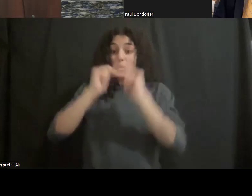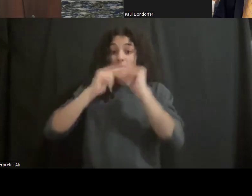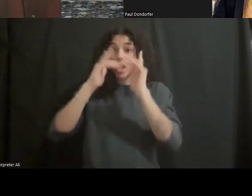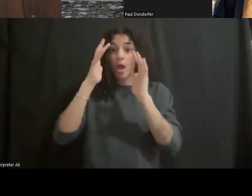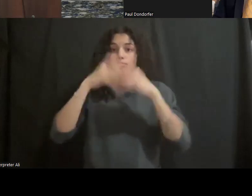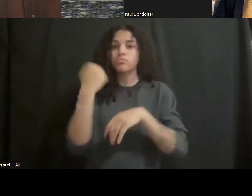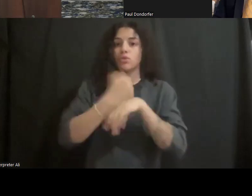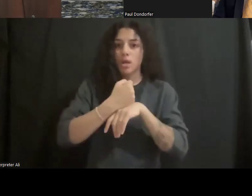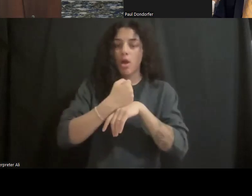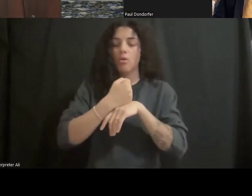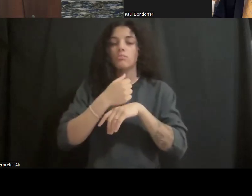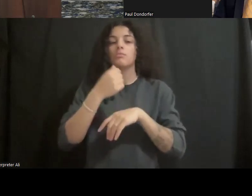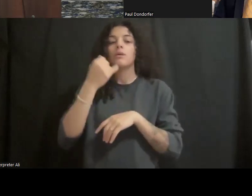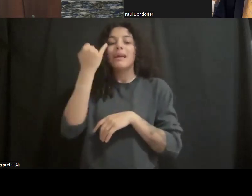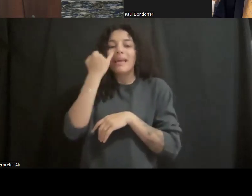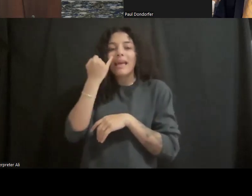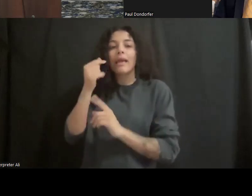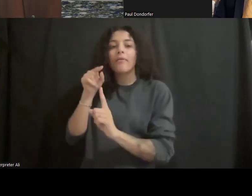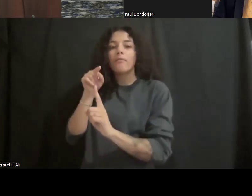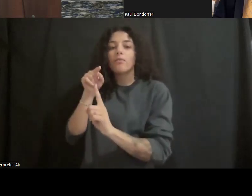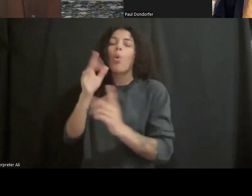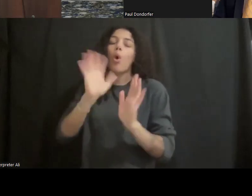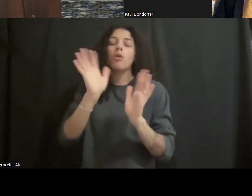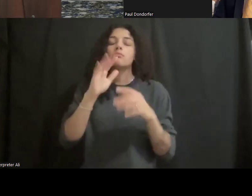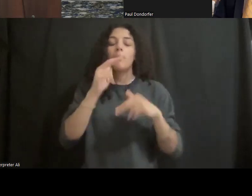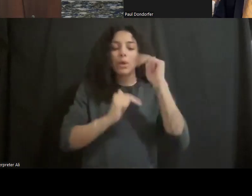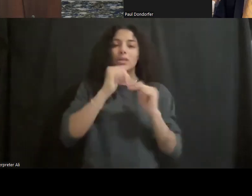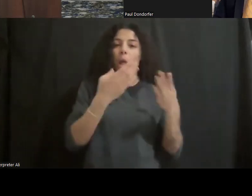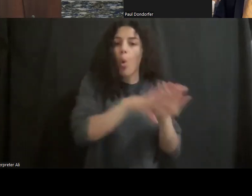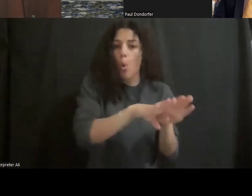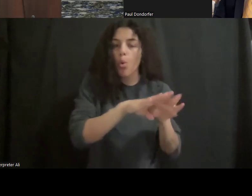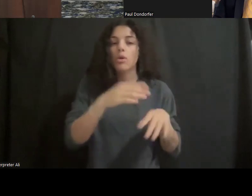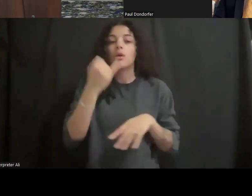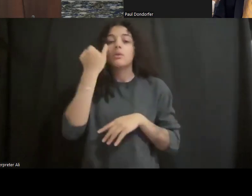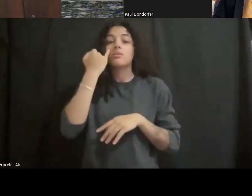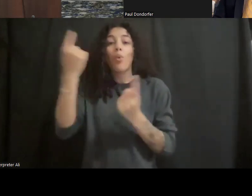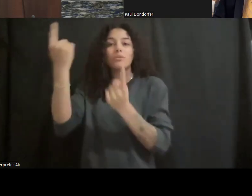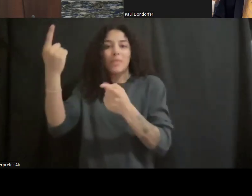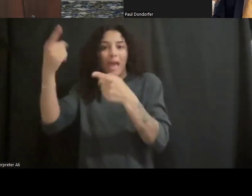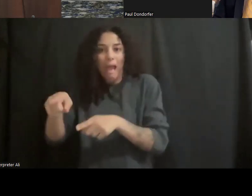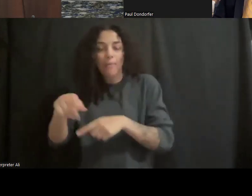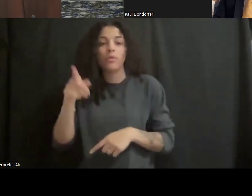like the use of the intercom system or an email to notify us that hey don't come downstairs There's a